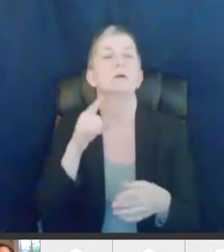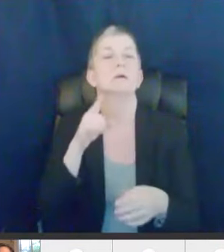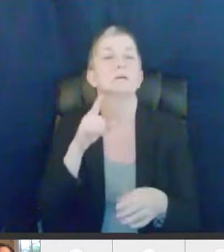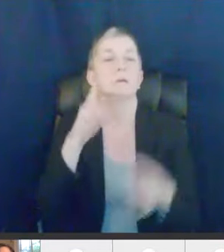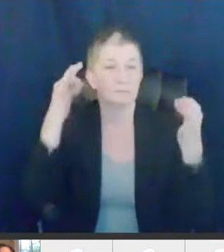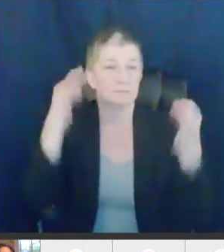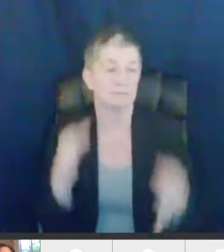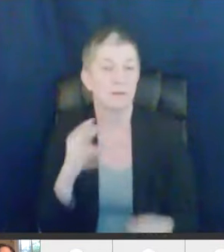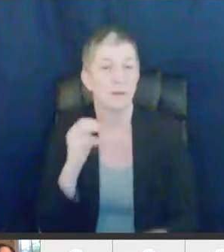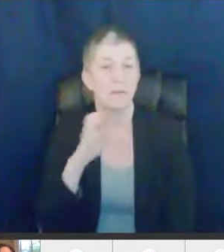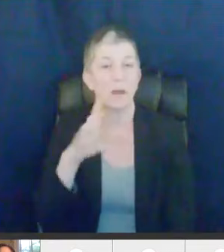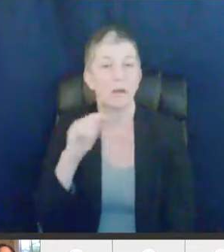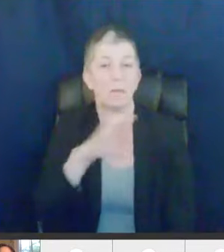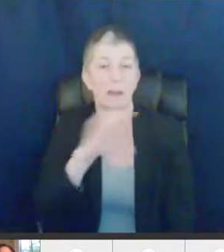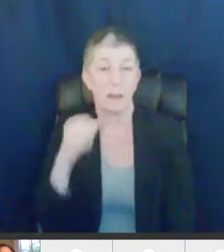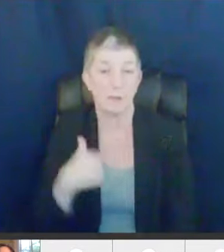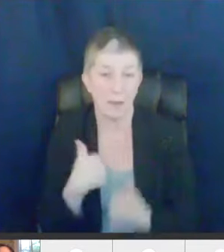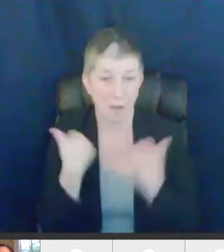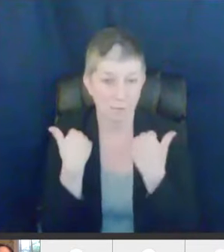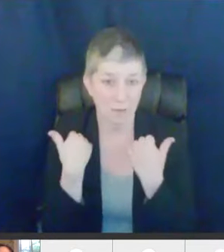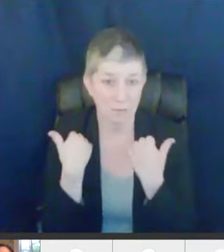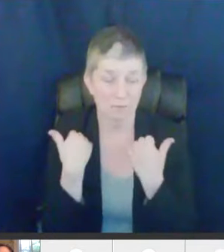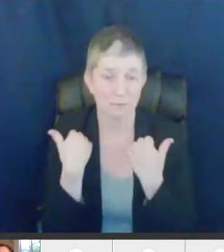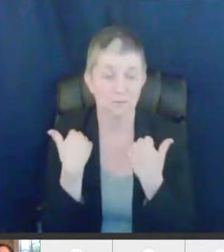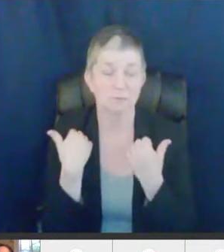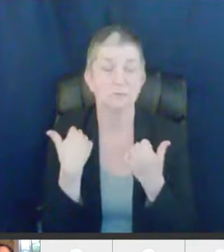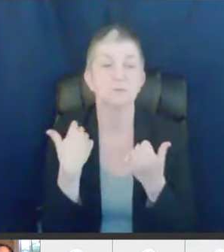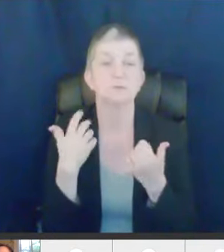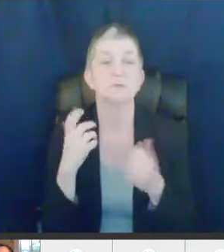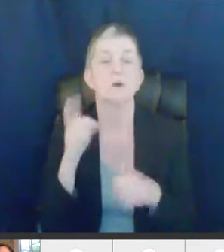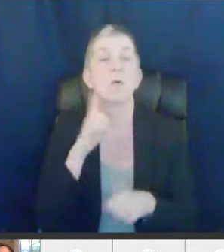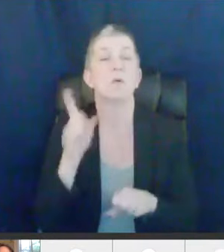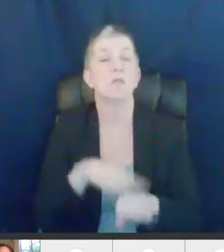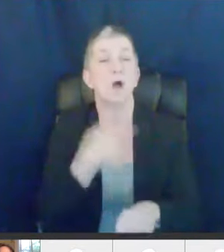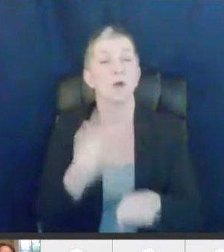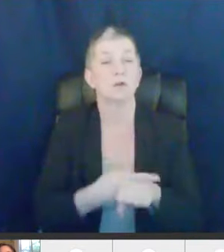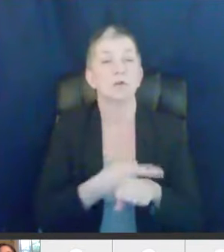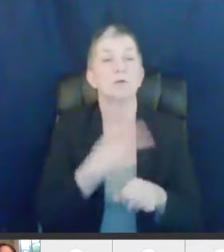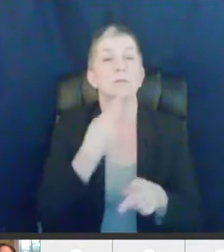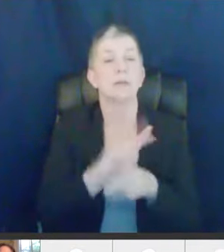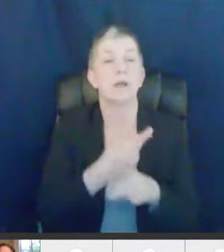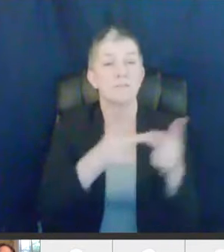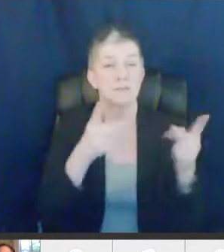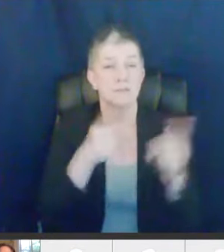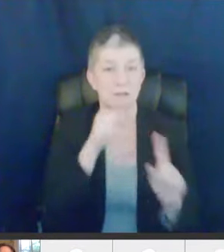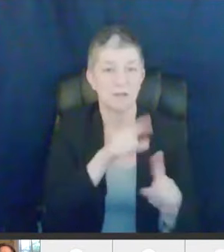we with the long term care facilities in particular it can be quite confusing